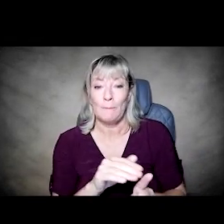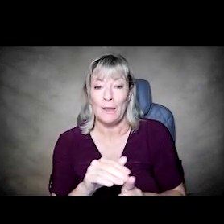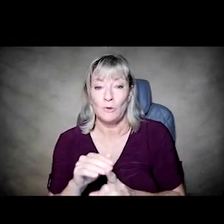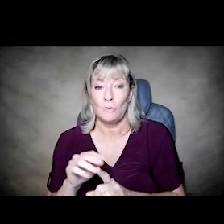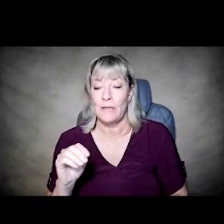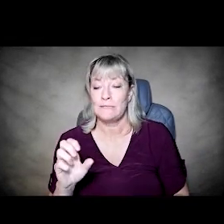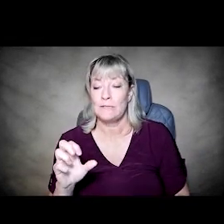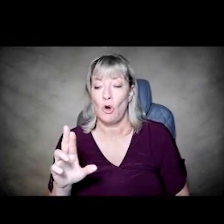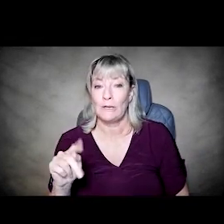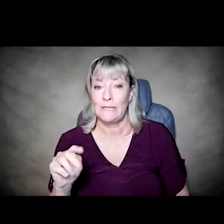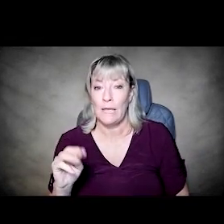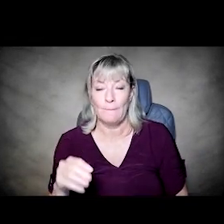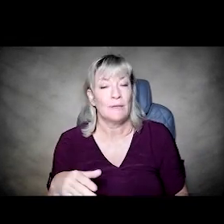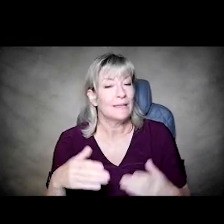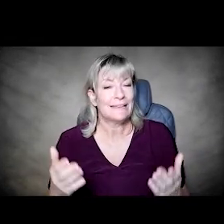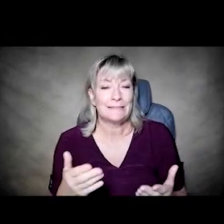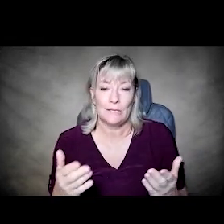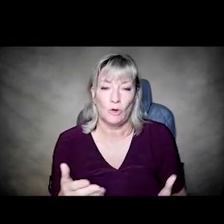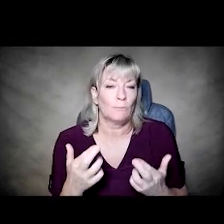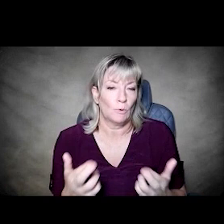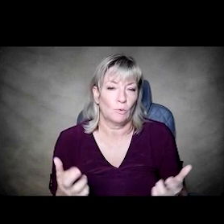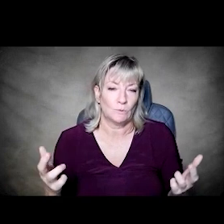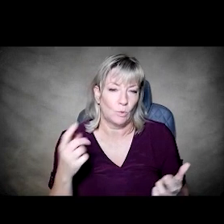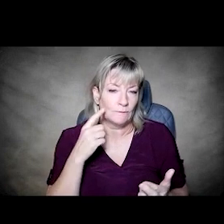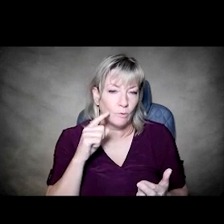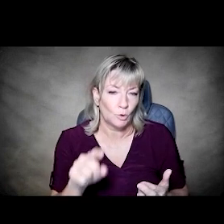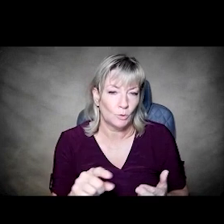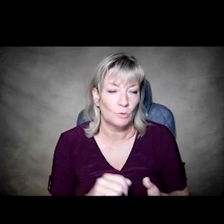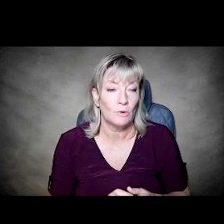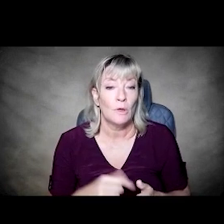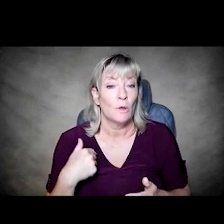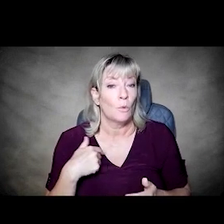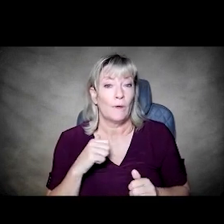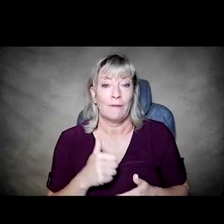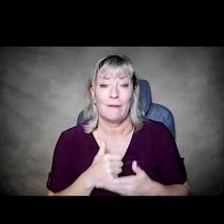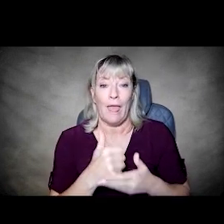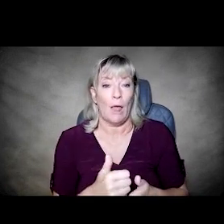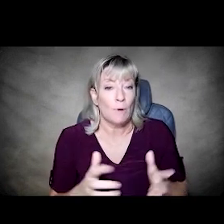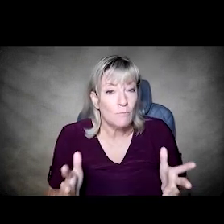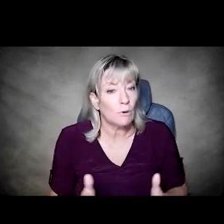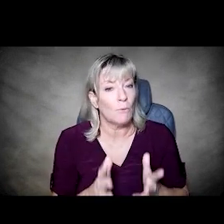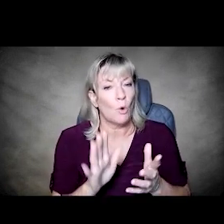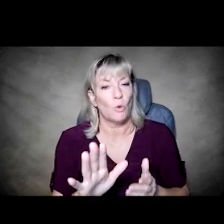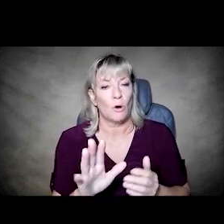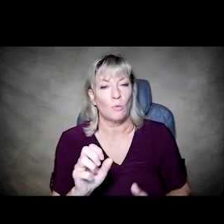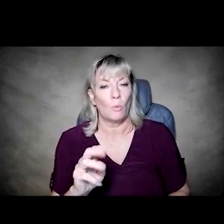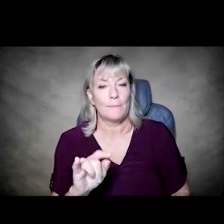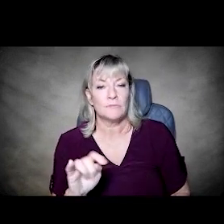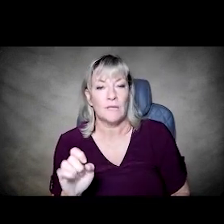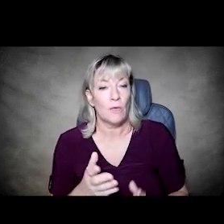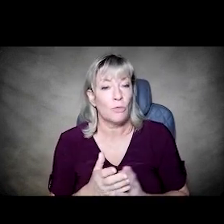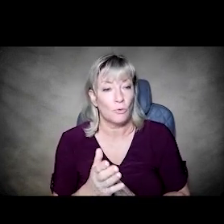the NCRTM is here to be a resource for you. We can help Promote your website through the NCRTM